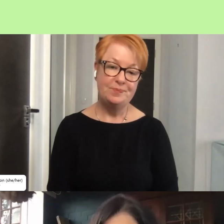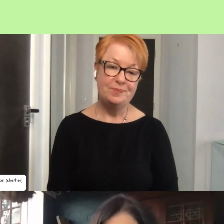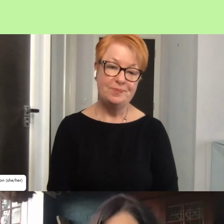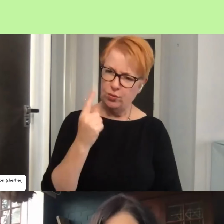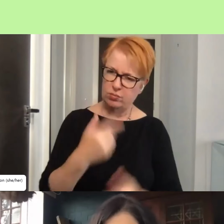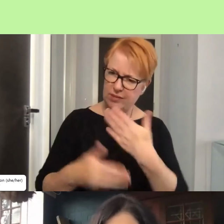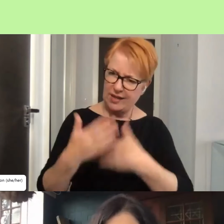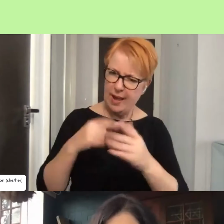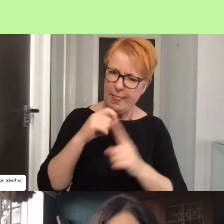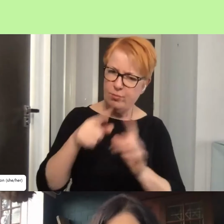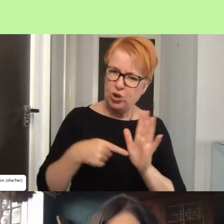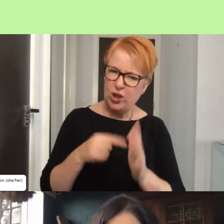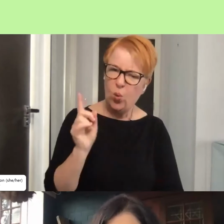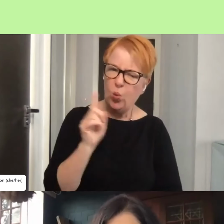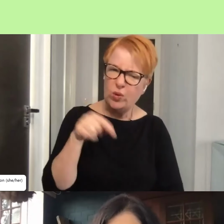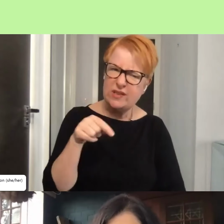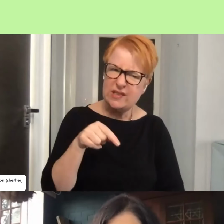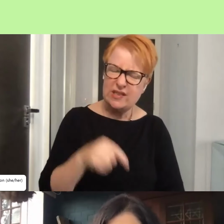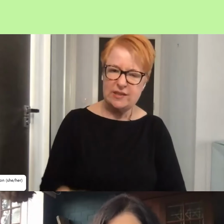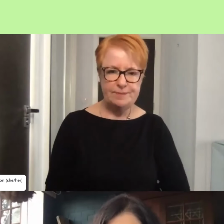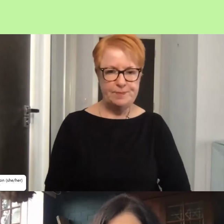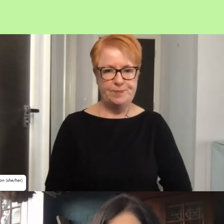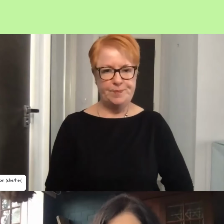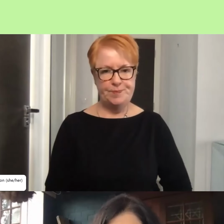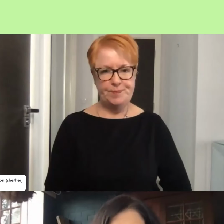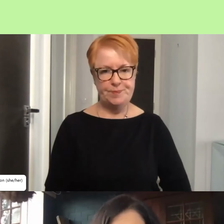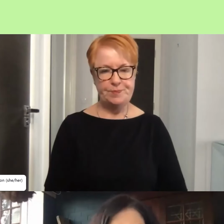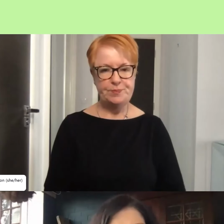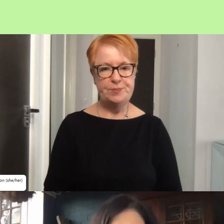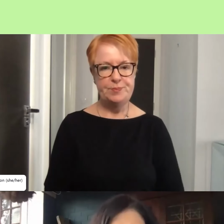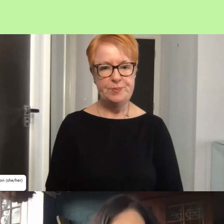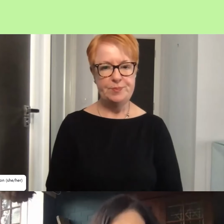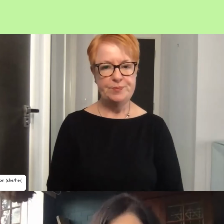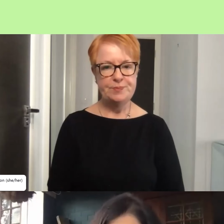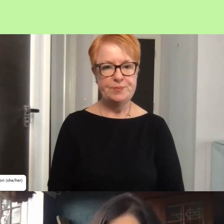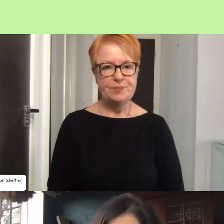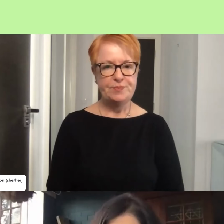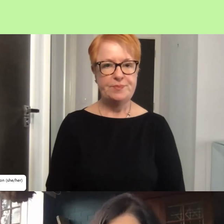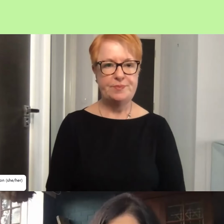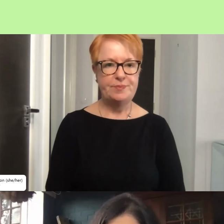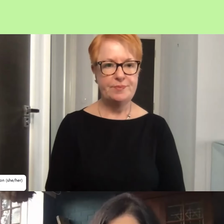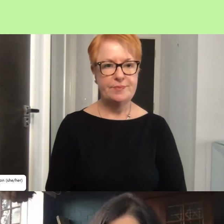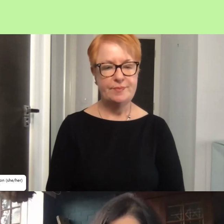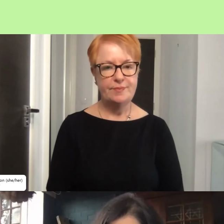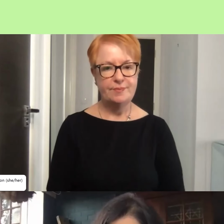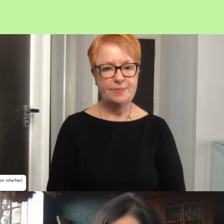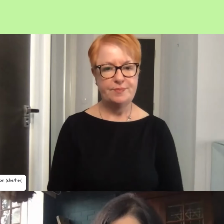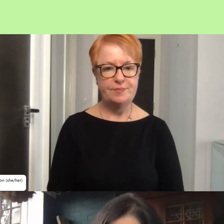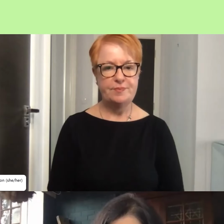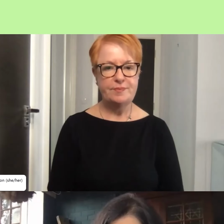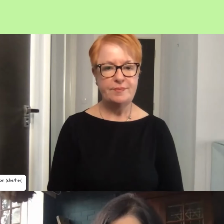Yes, it was - well, I mean, the whole idea was, it was I mean, it's so